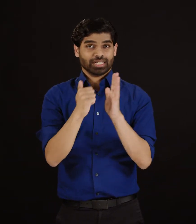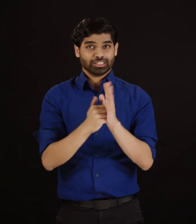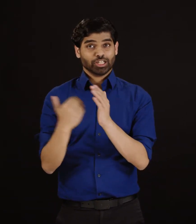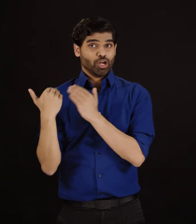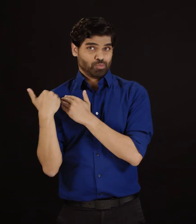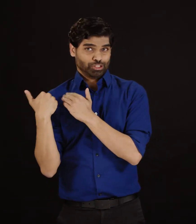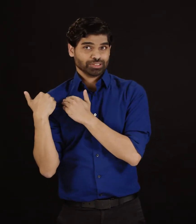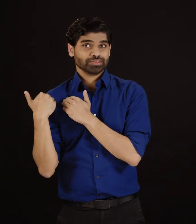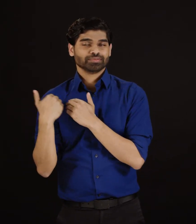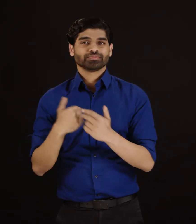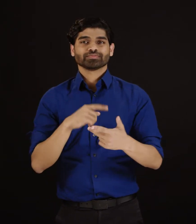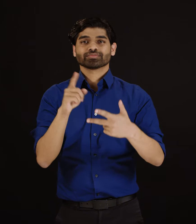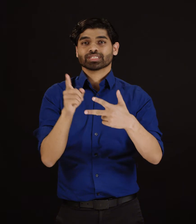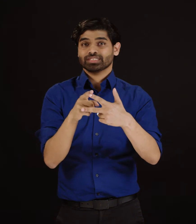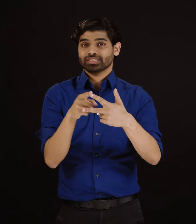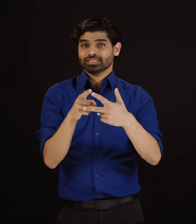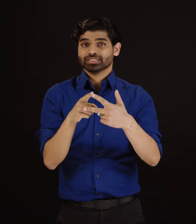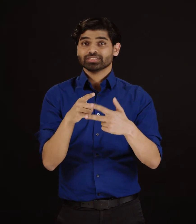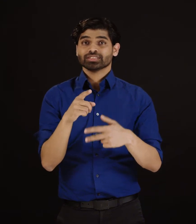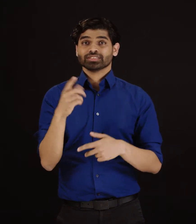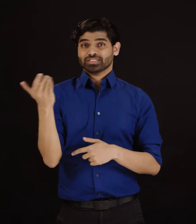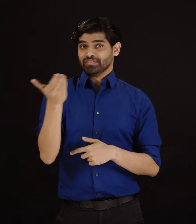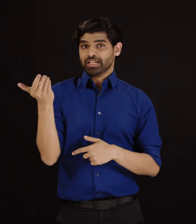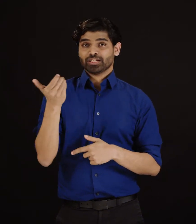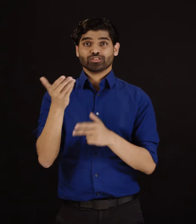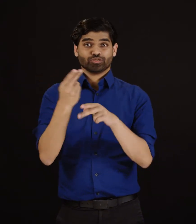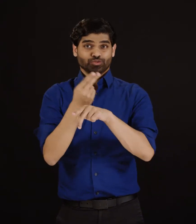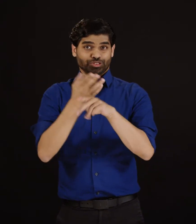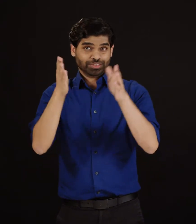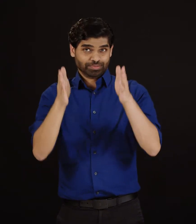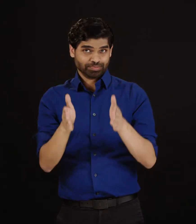and authorized users may consent to additional data charges.